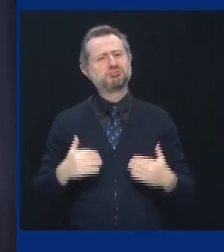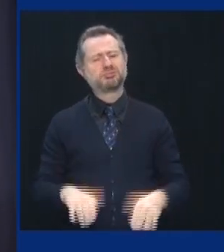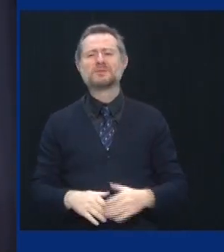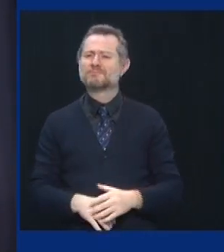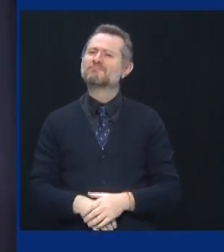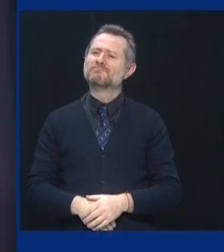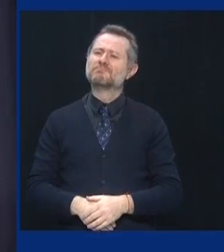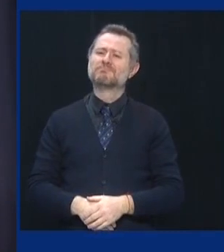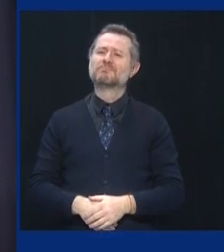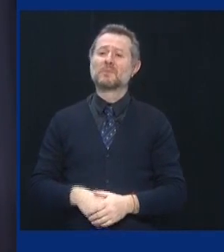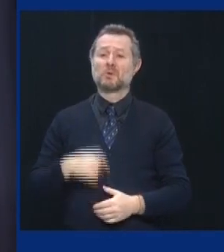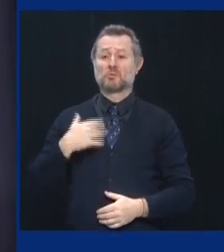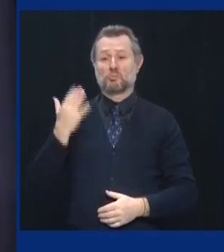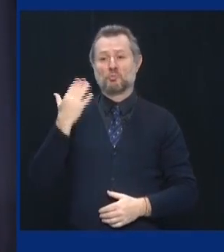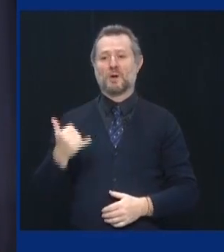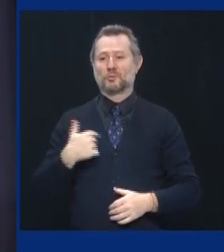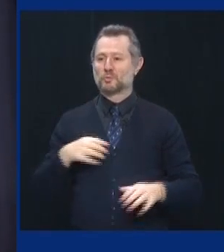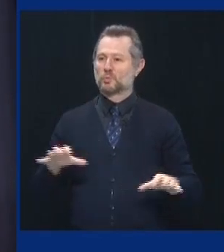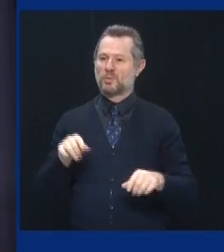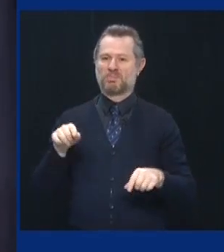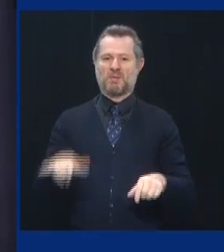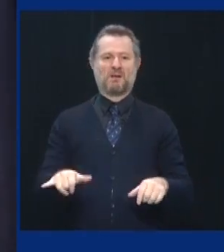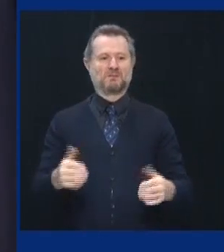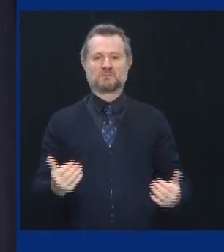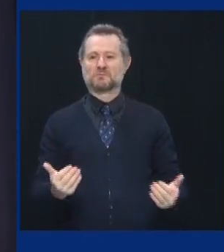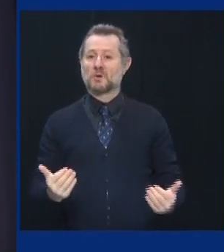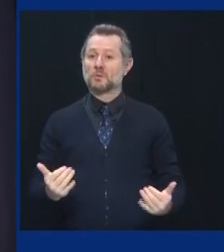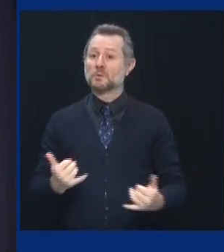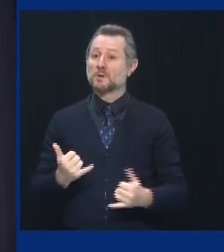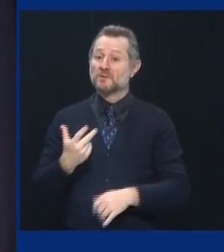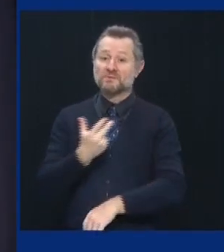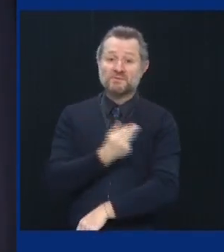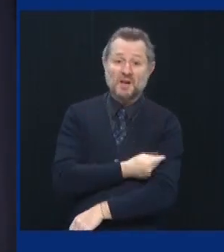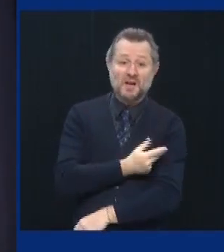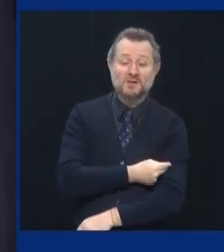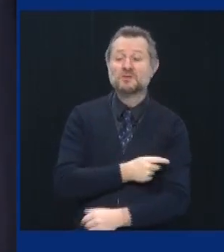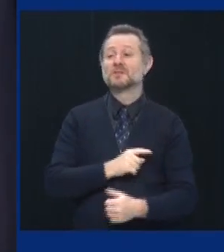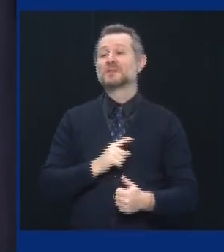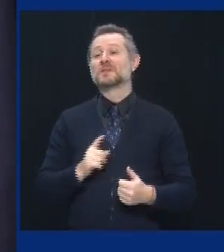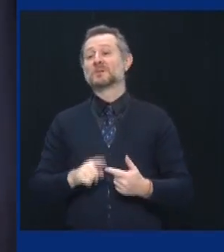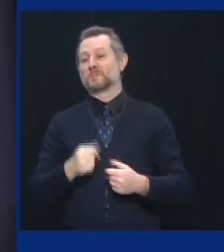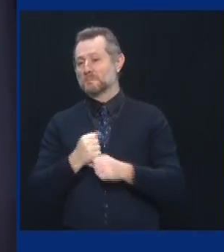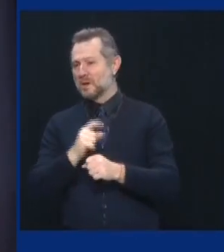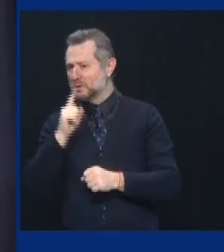WE REMEMBER DR. KING'S GREAT CONTRIBUTION AND HIS VISION AND HIS WISDOM TODAY.